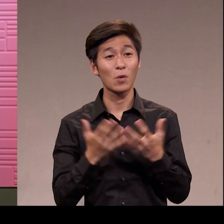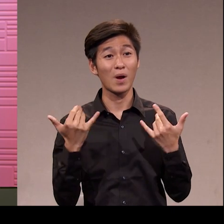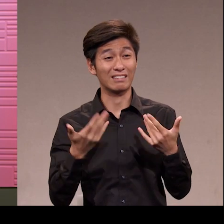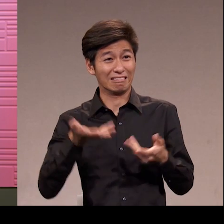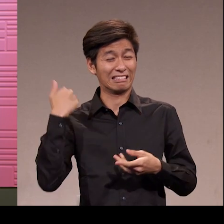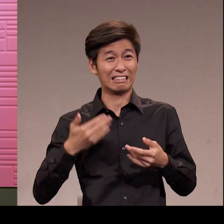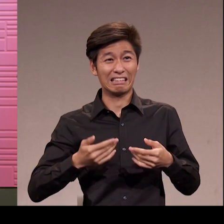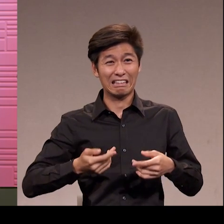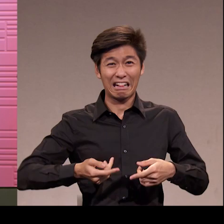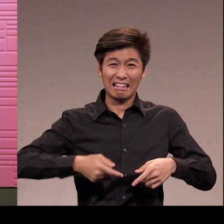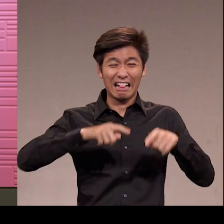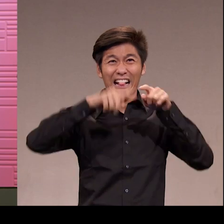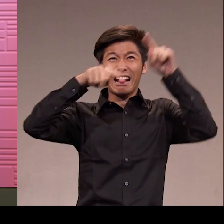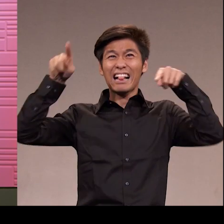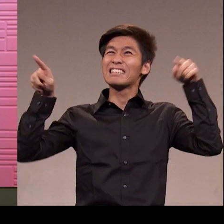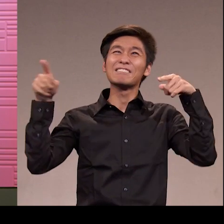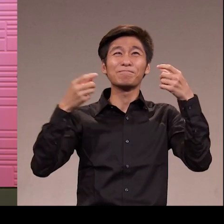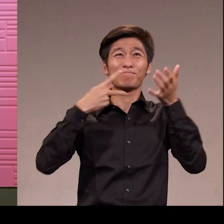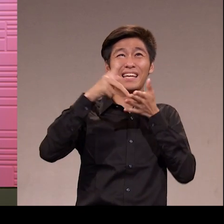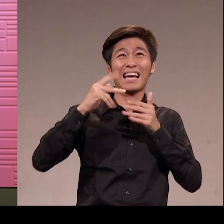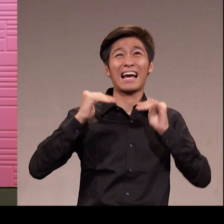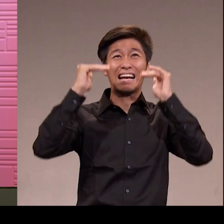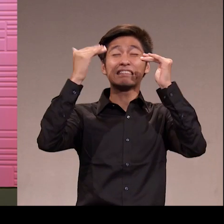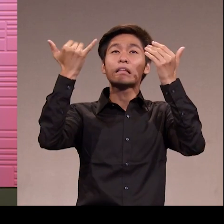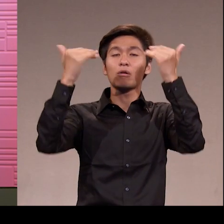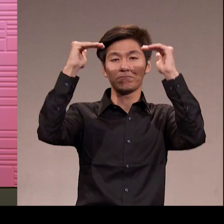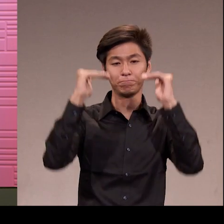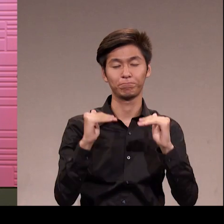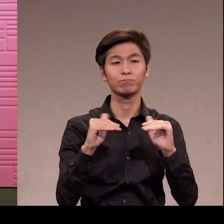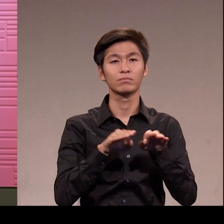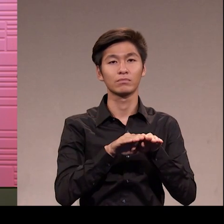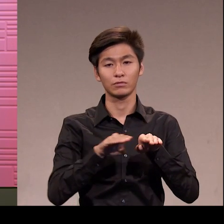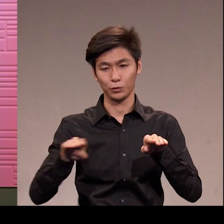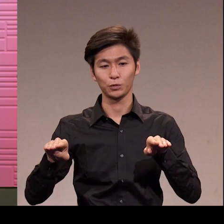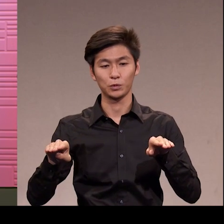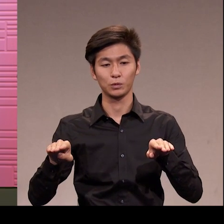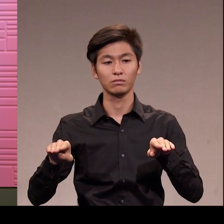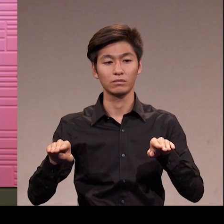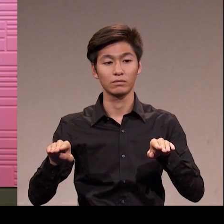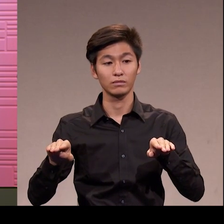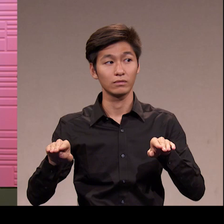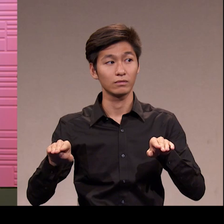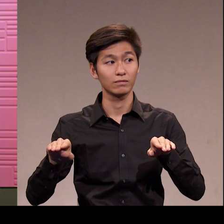and supply has increased. The government government has also increased housing grants